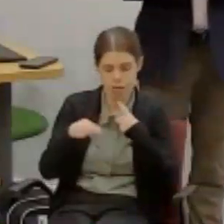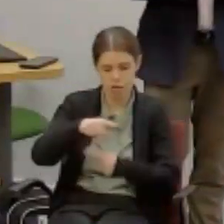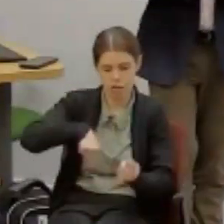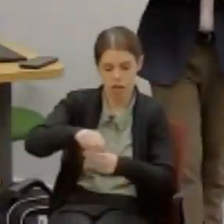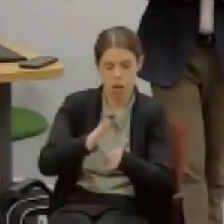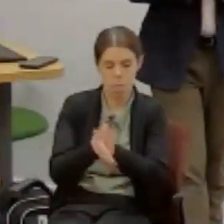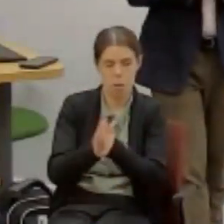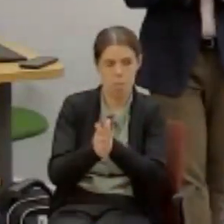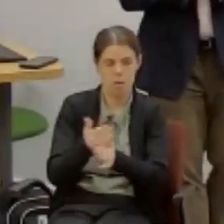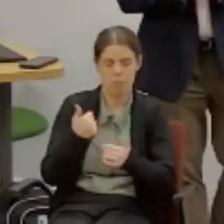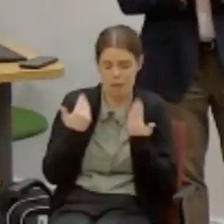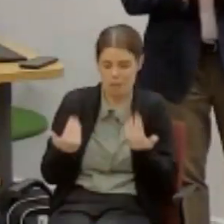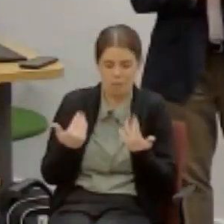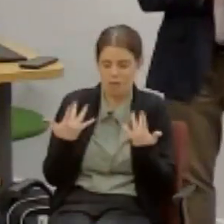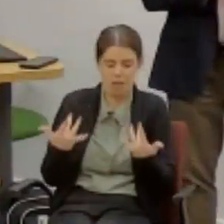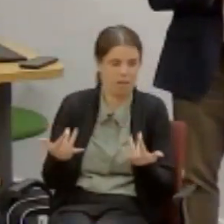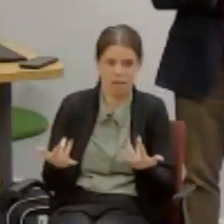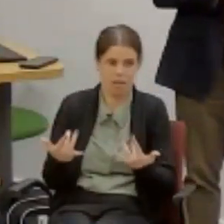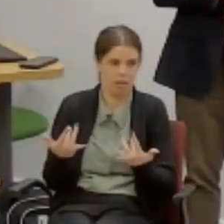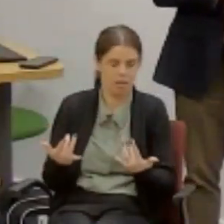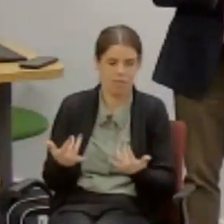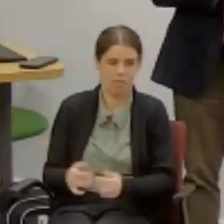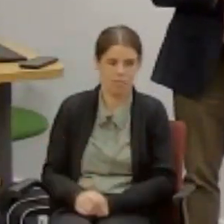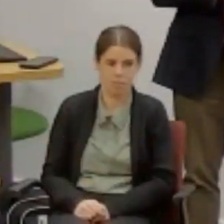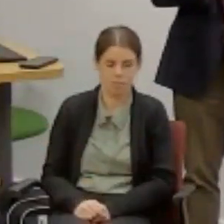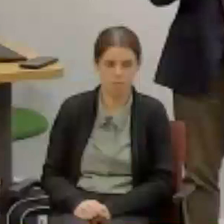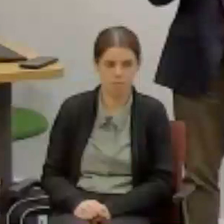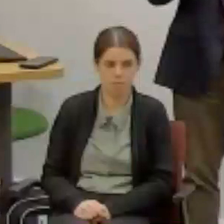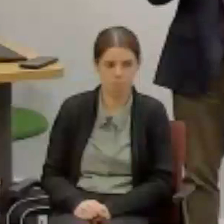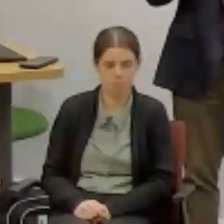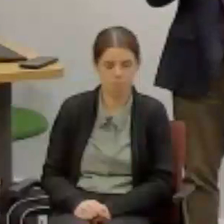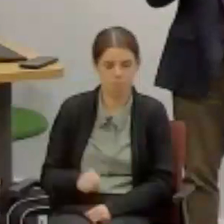so, we don't quite have that yet.